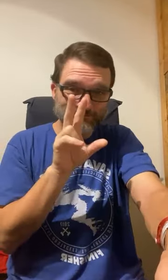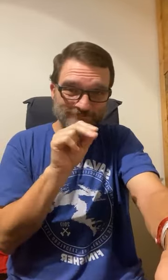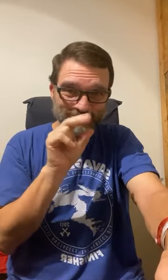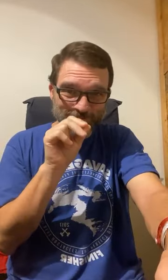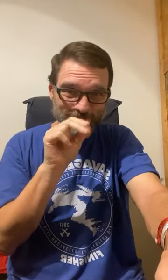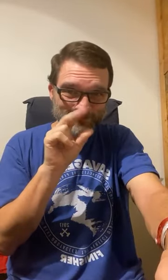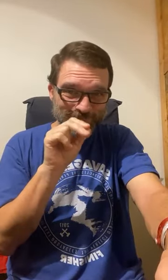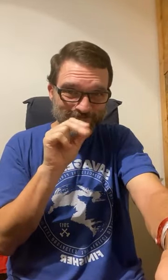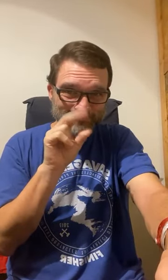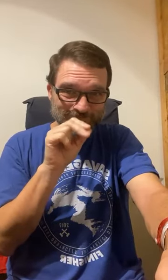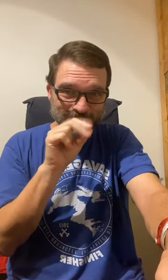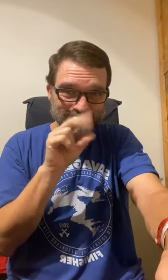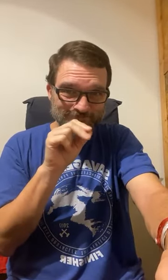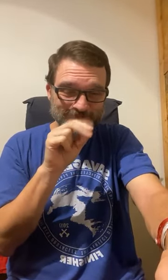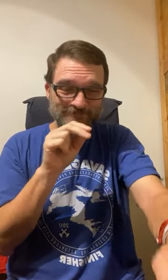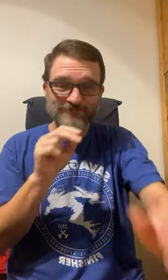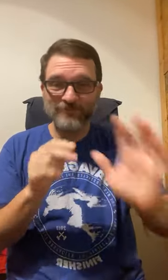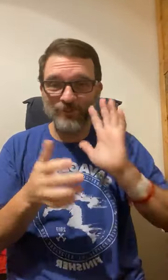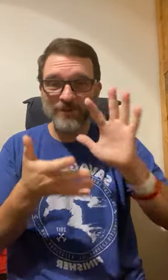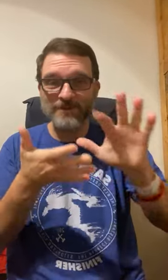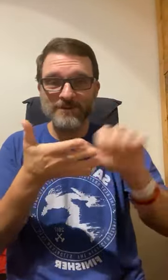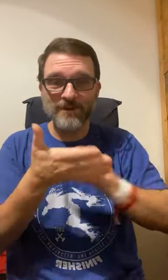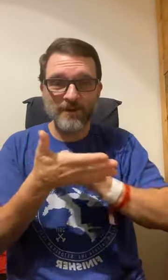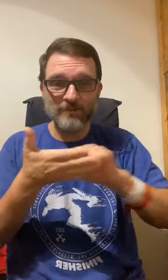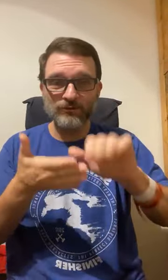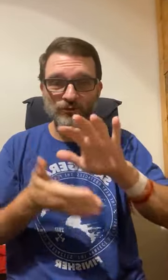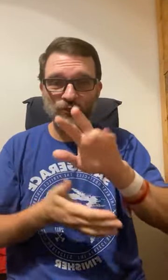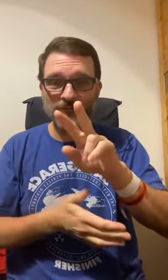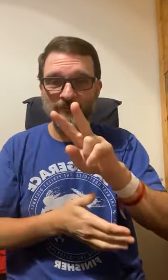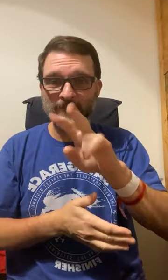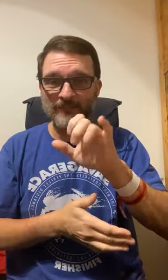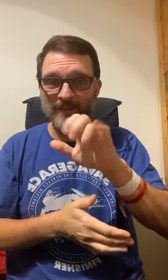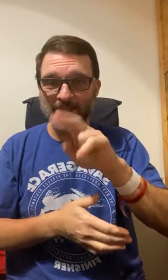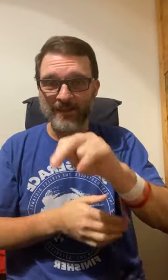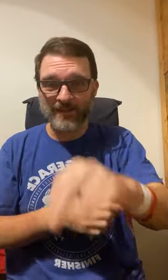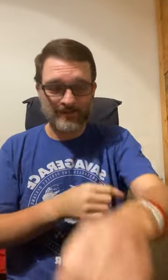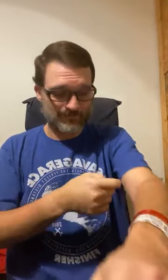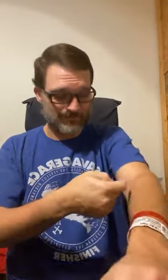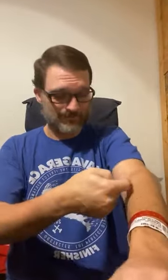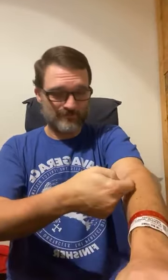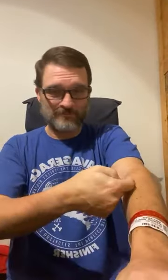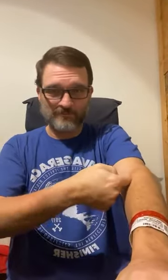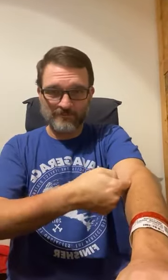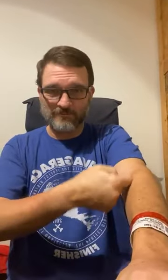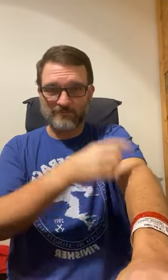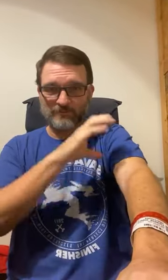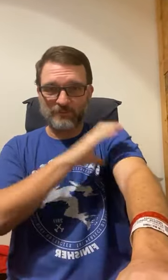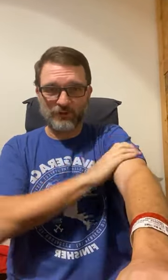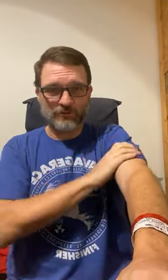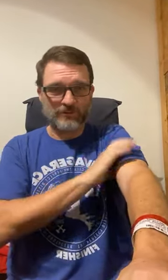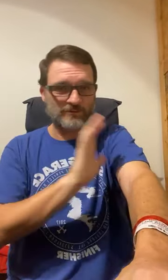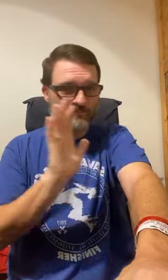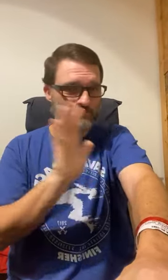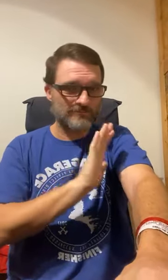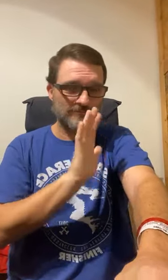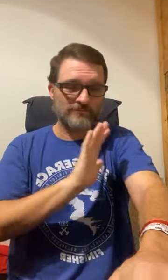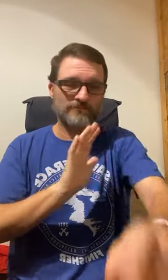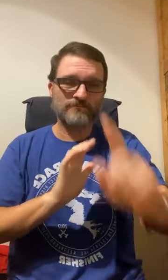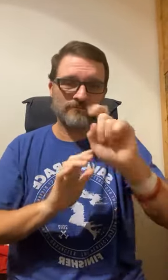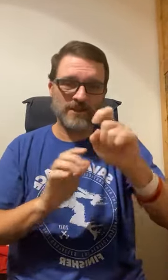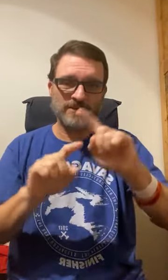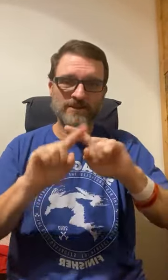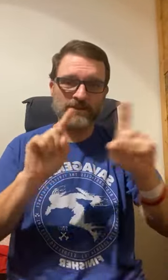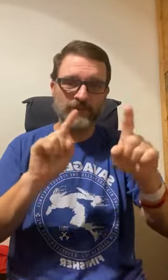NO WAY! It will damage your veins with the IV inserted in the same arm.